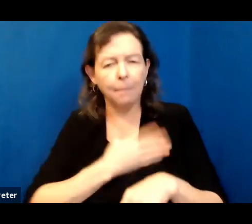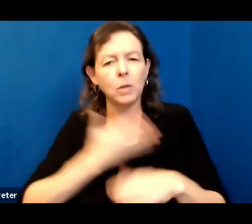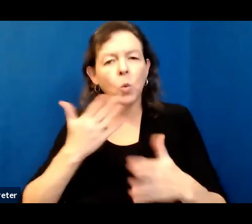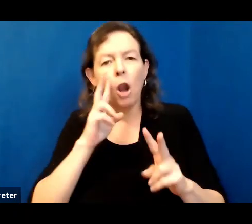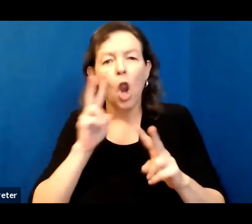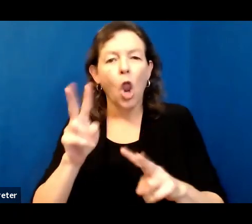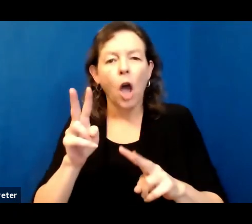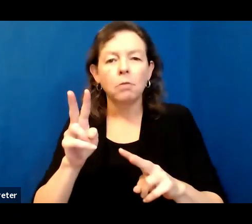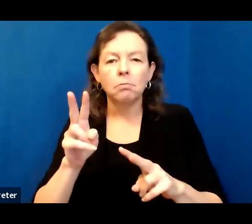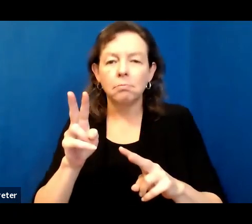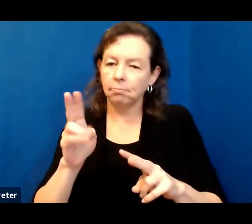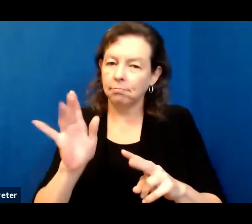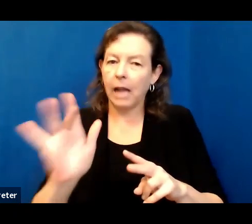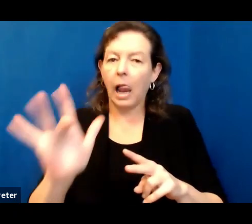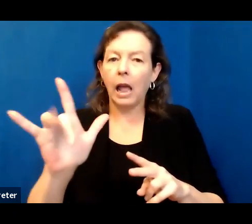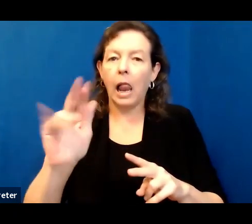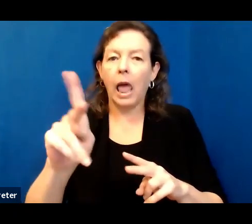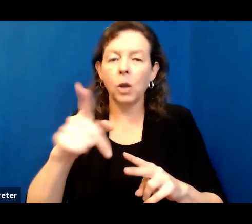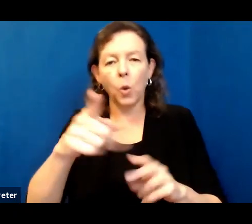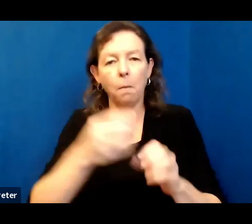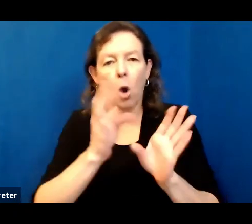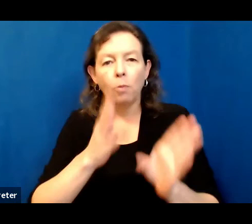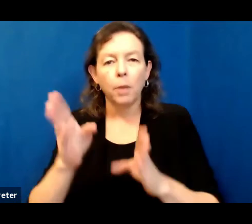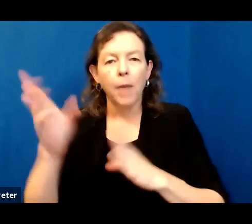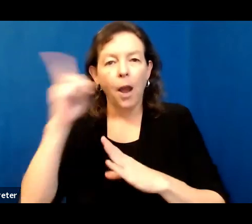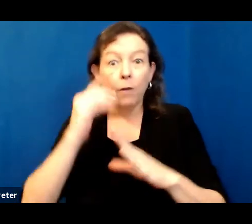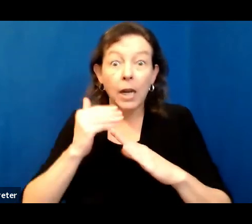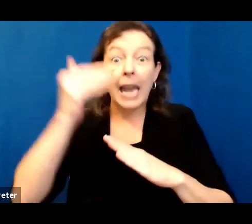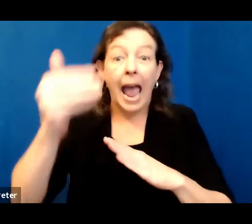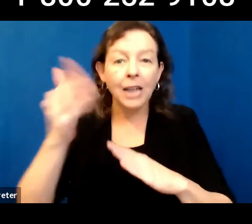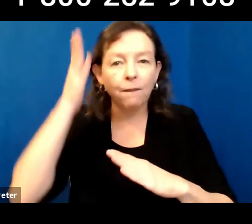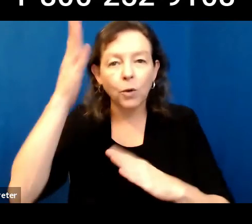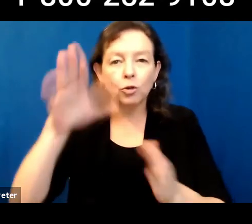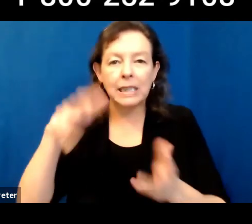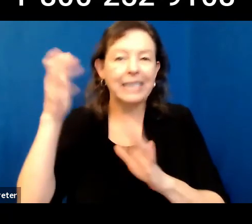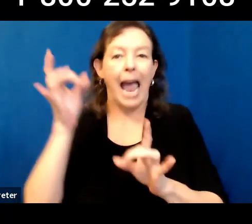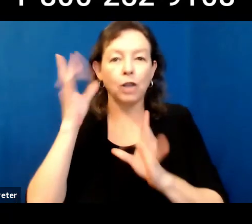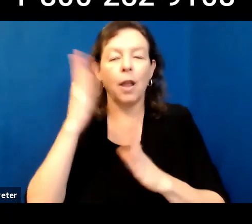So that way you can be more prepared in the time of a disaster. Thank you so much for joining me today.